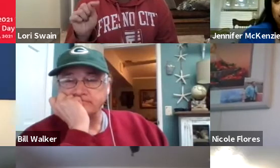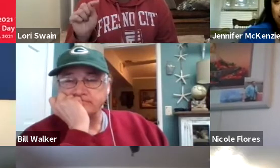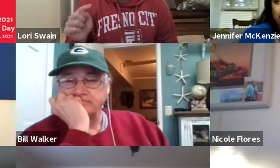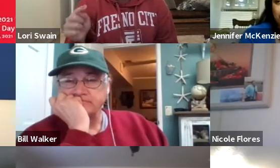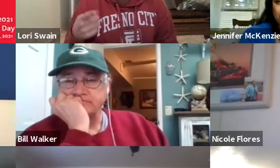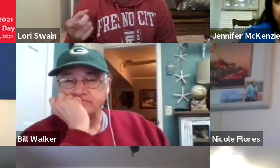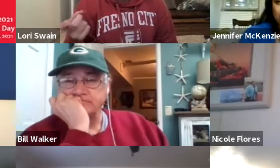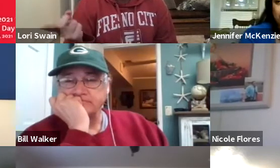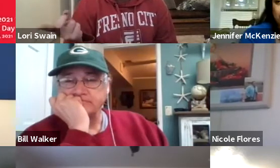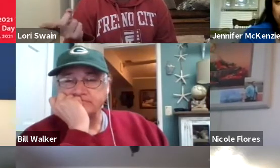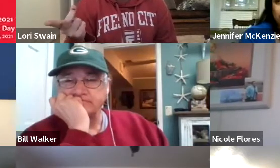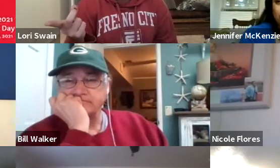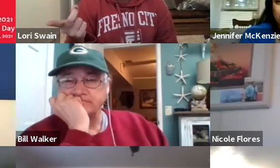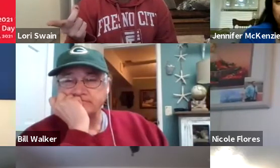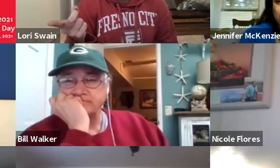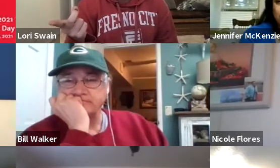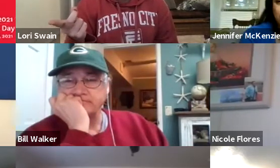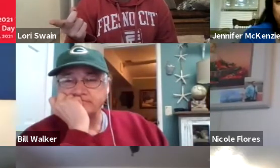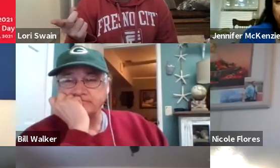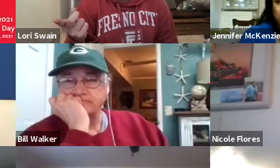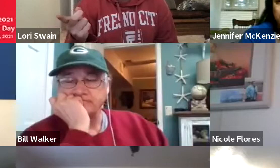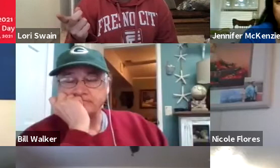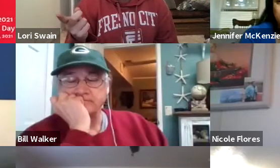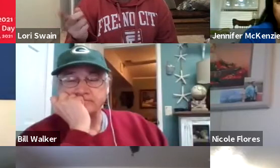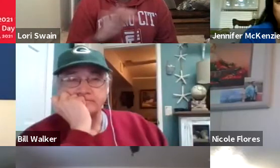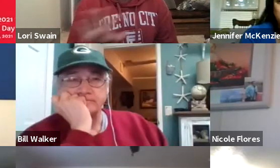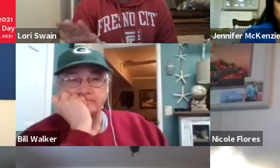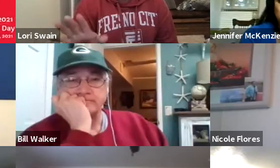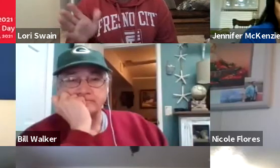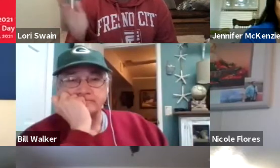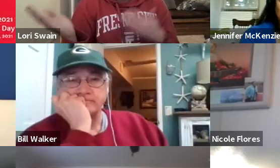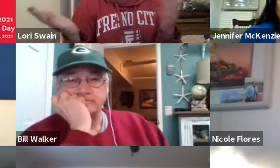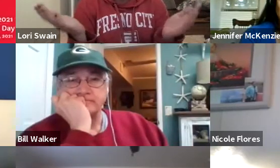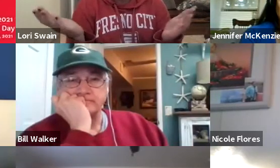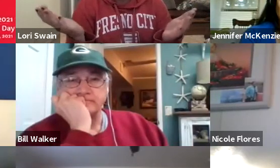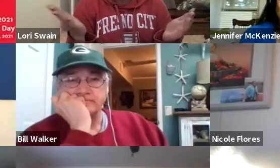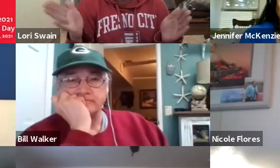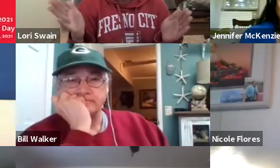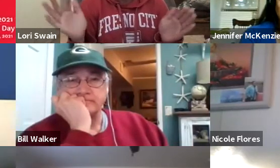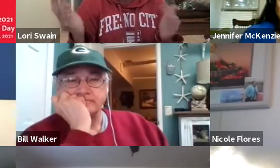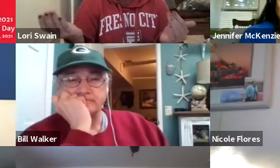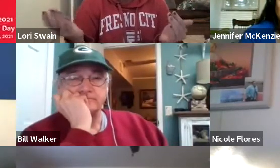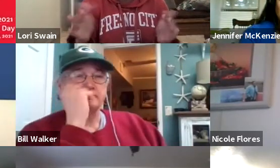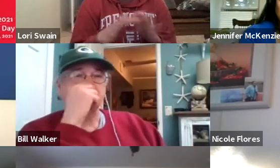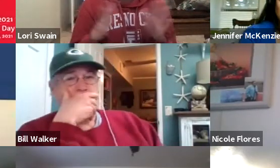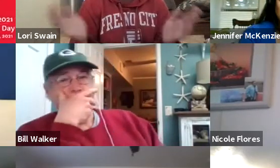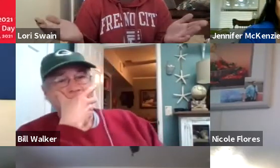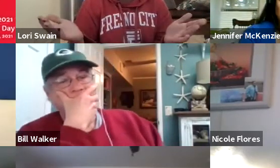be, you know, a year and a half or two years long. It's like, No, no, no, it's only you know, one, it's only 30 units, or it's only,